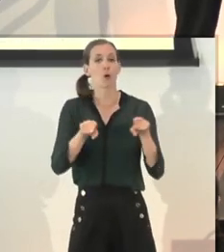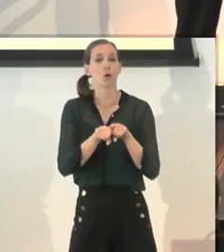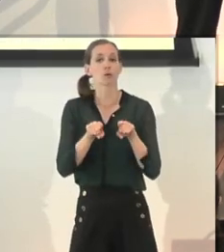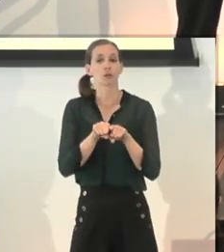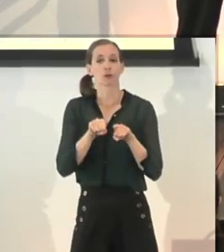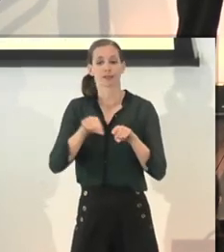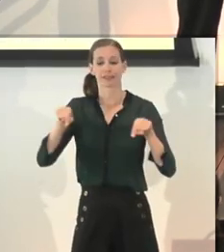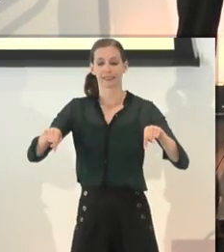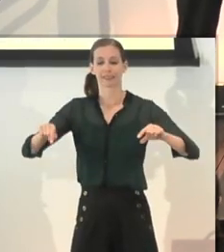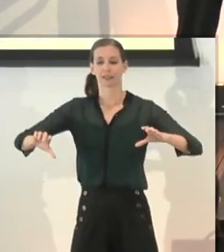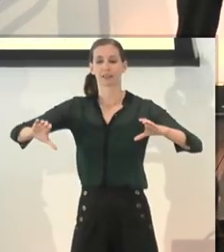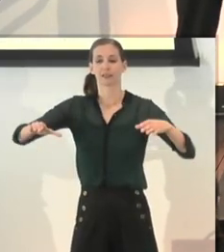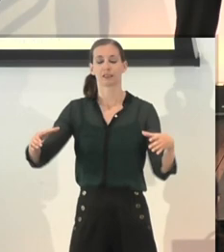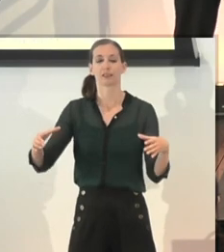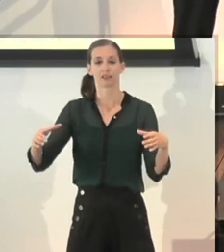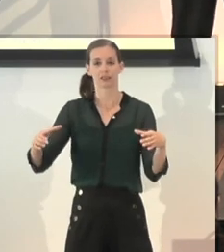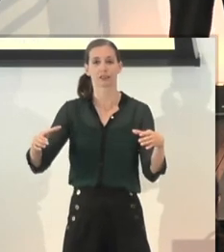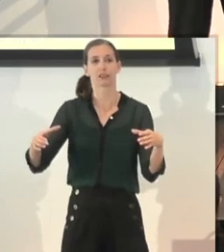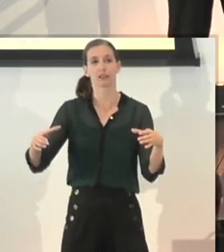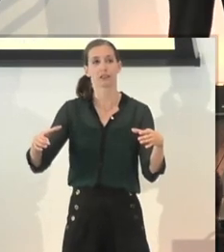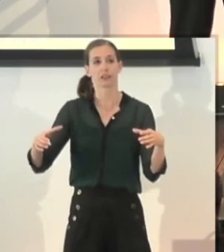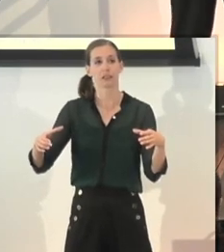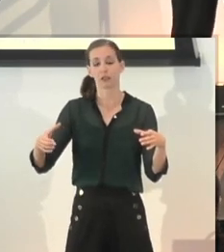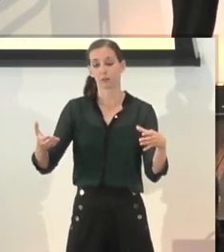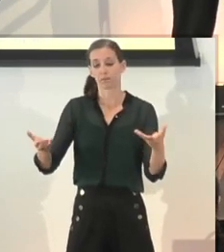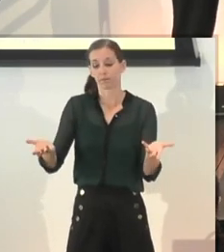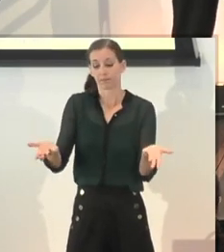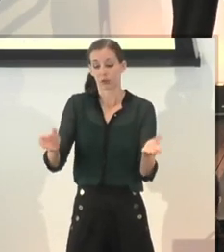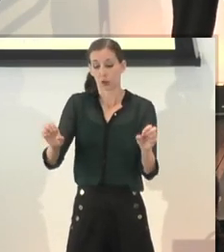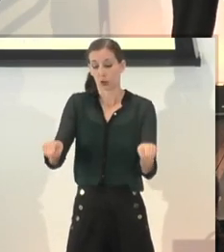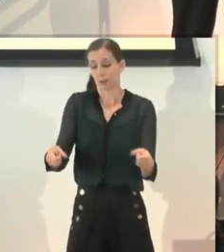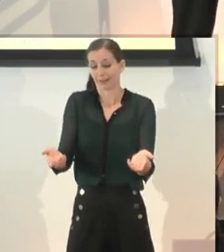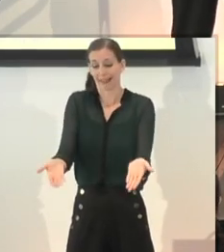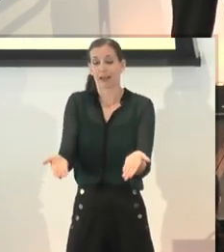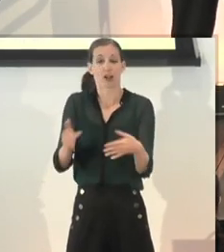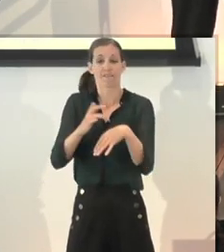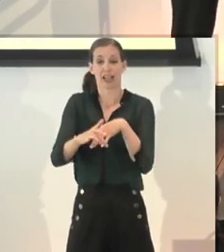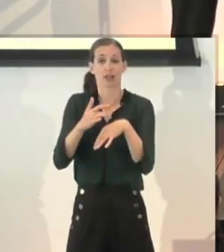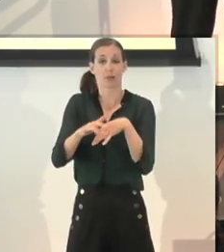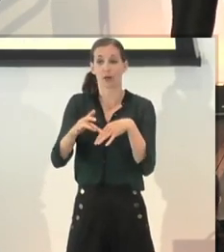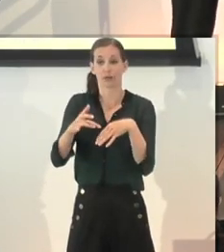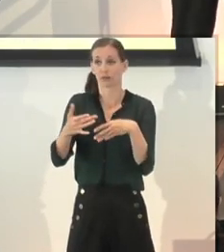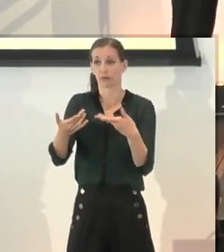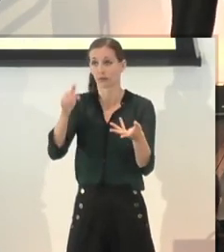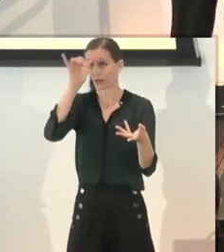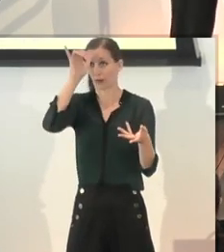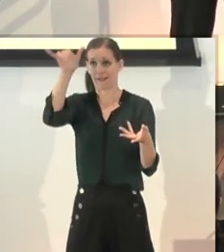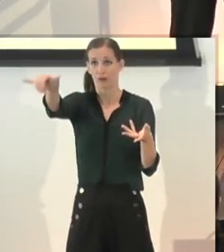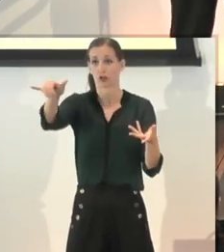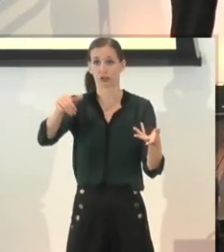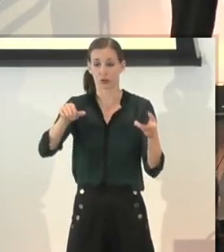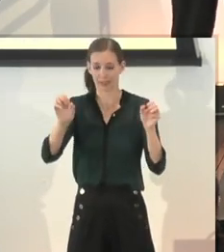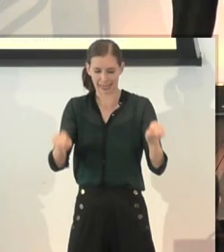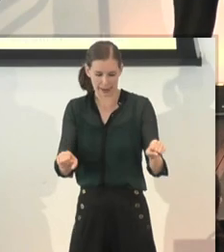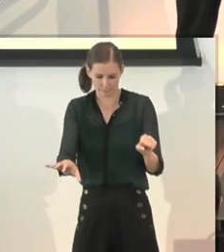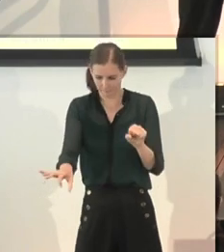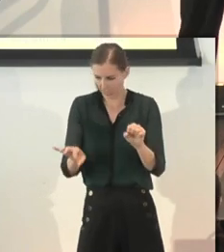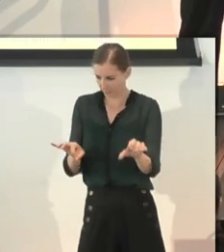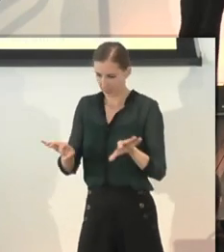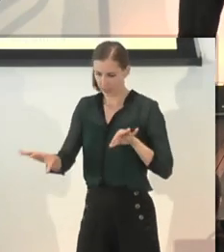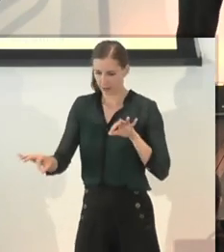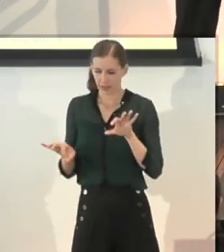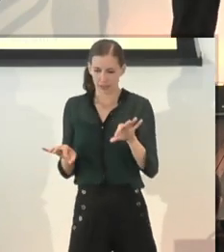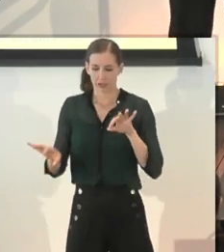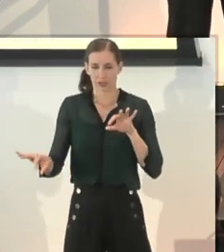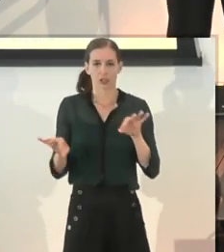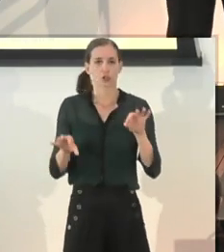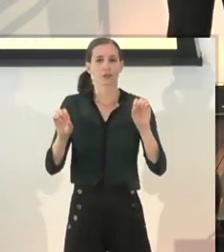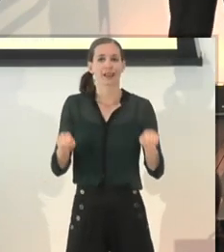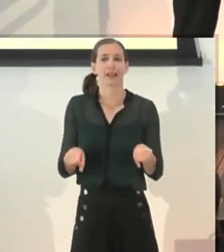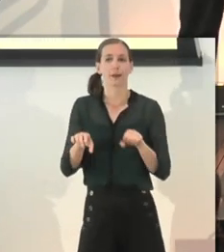they will be there forever, we can choose who they are so we get to pick populations that allow us to